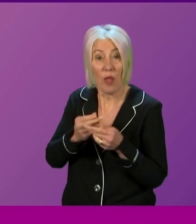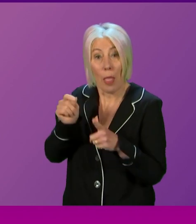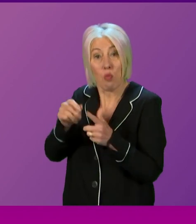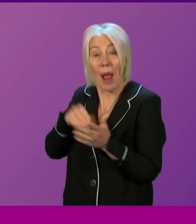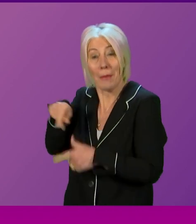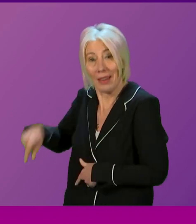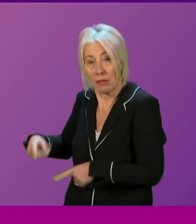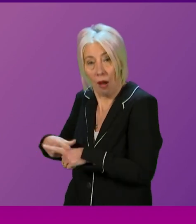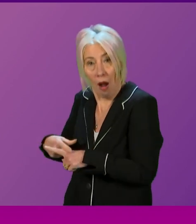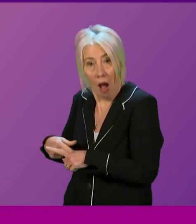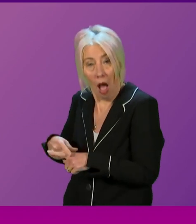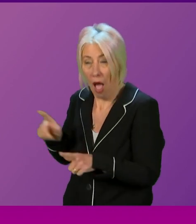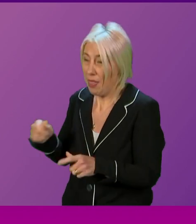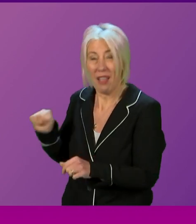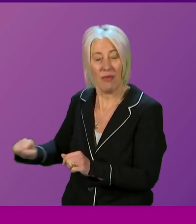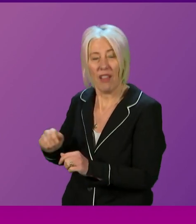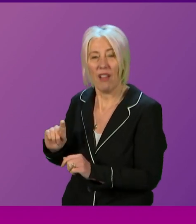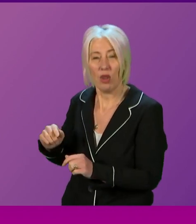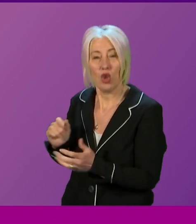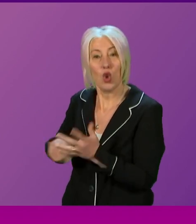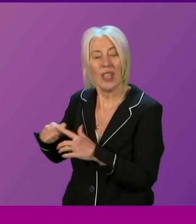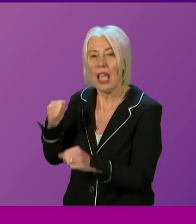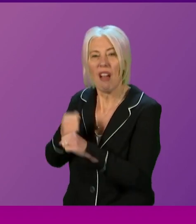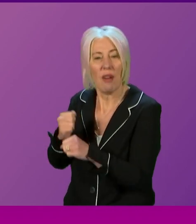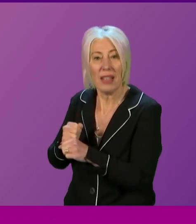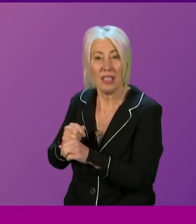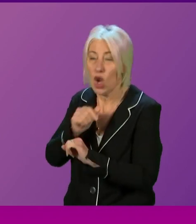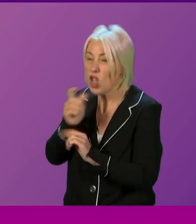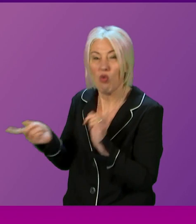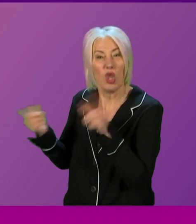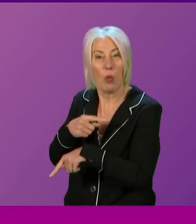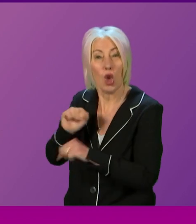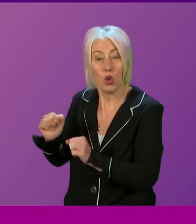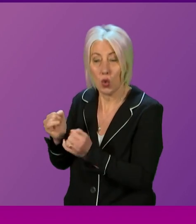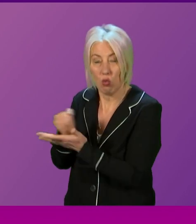of the United Kingdom Government’s response to the crisis that it created?